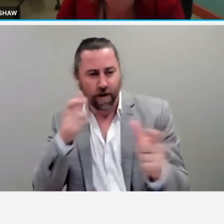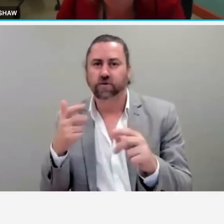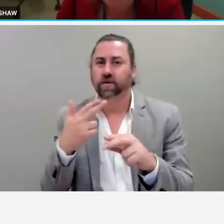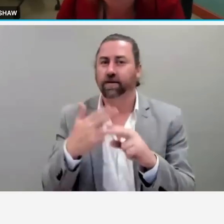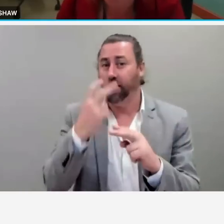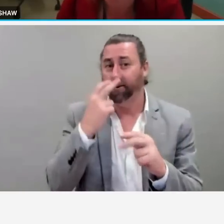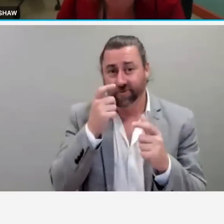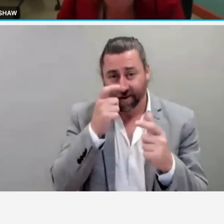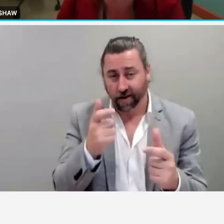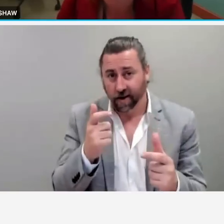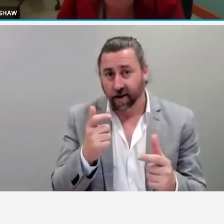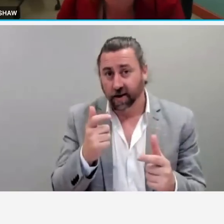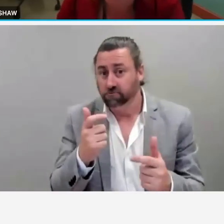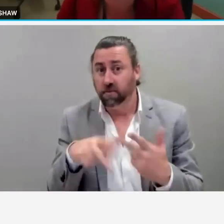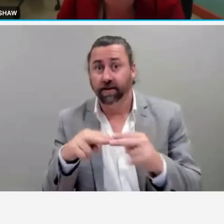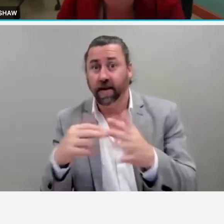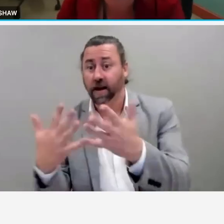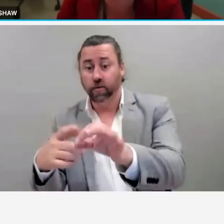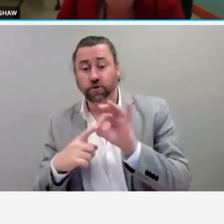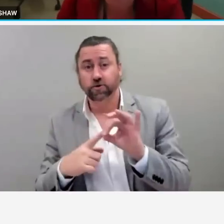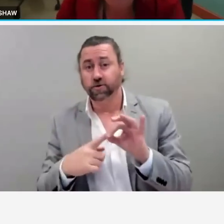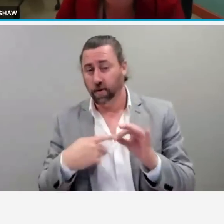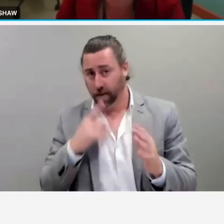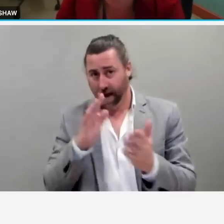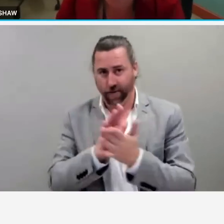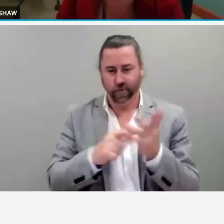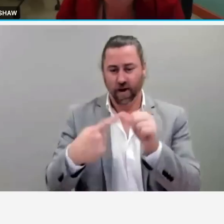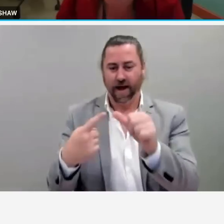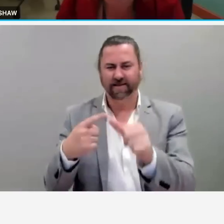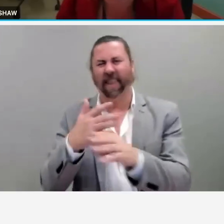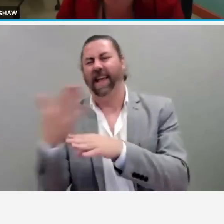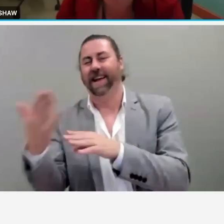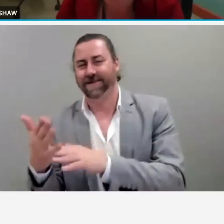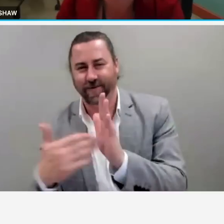I look forward to answering your questions at the end of today's session and also look forward to seeing you